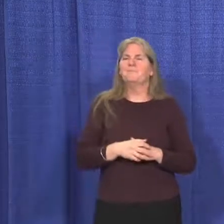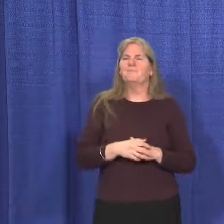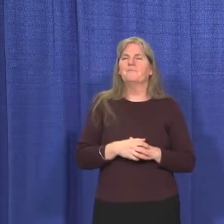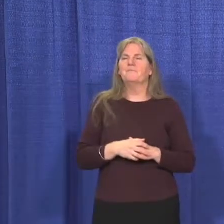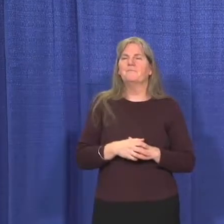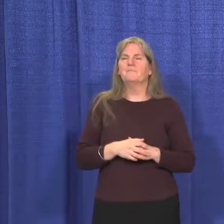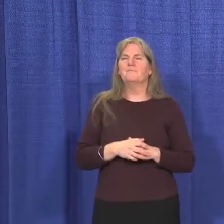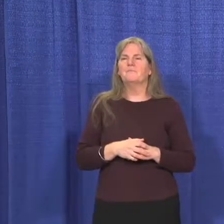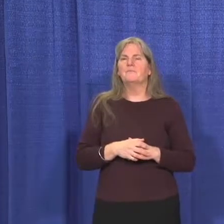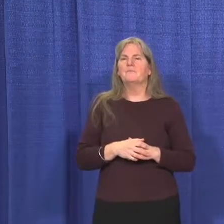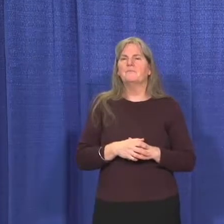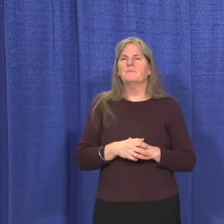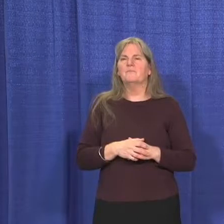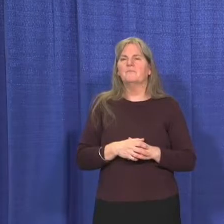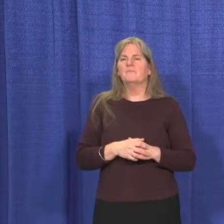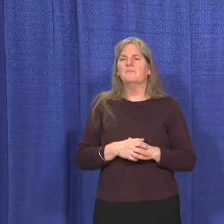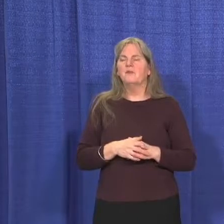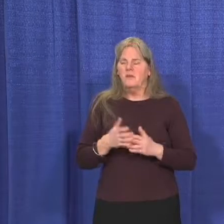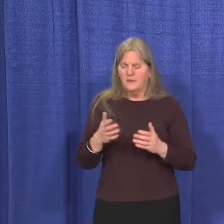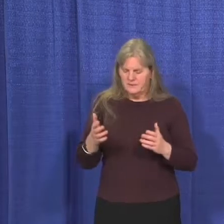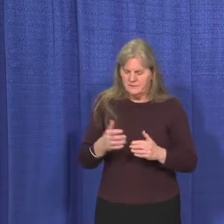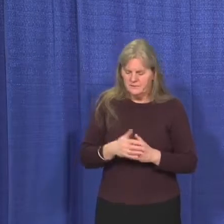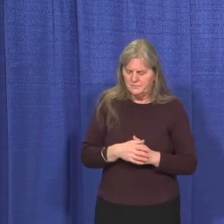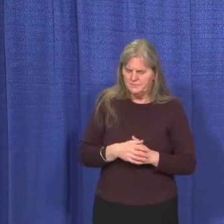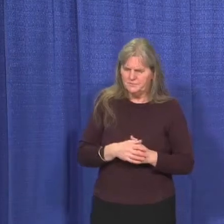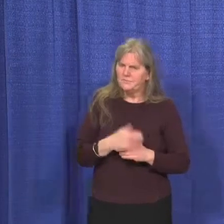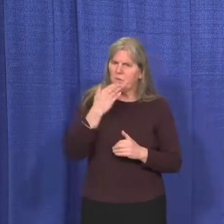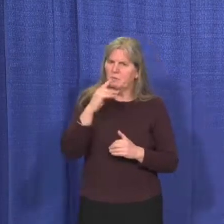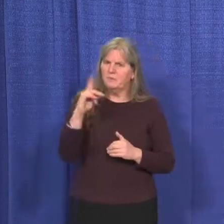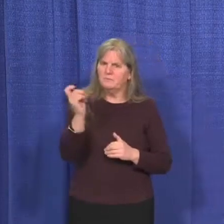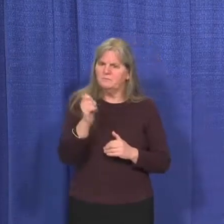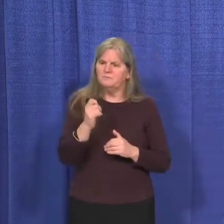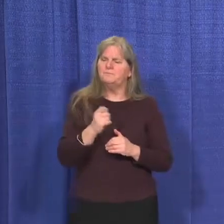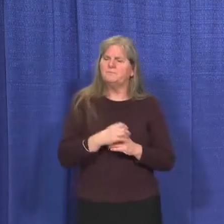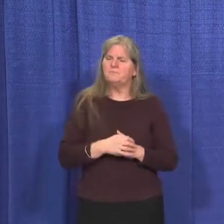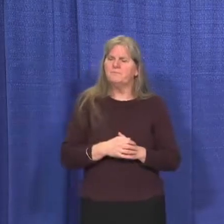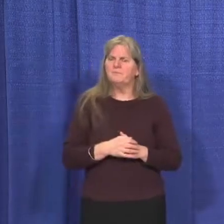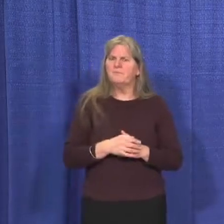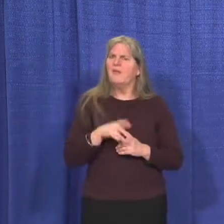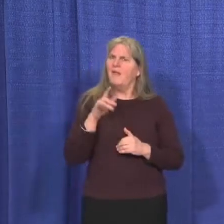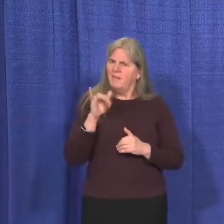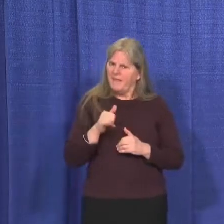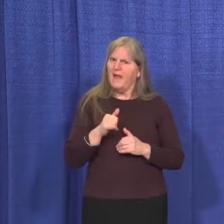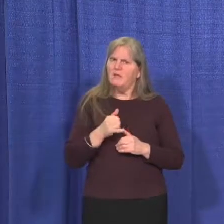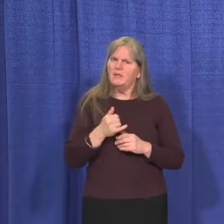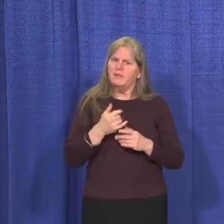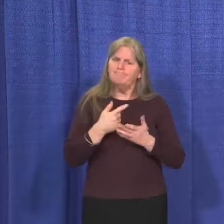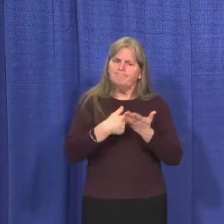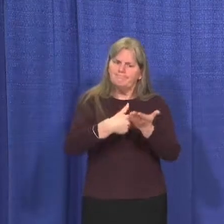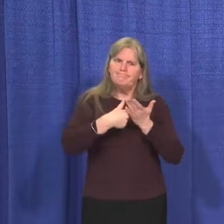Thanks, Mary a. Mario. It is a really good question and